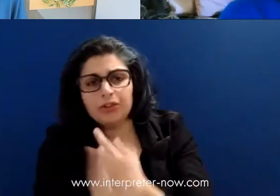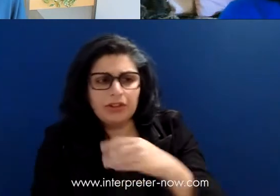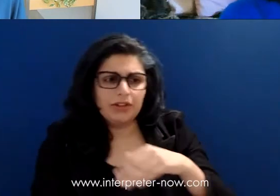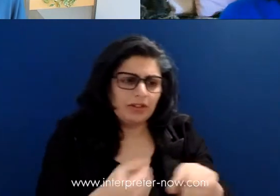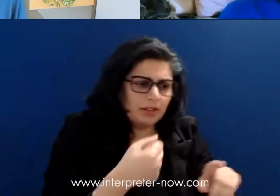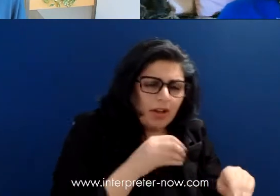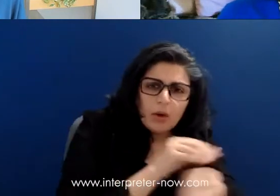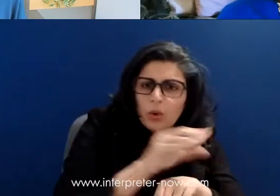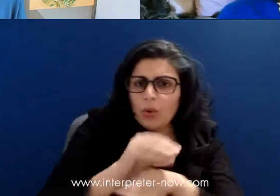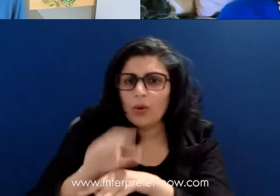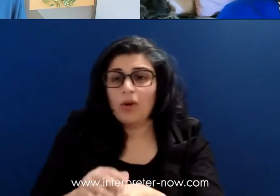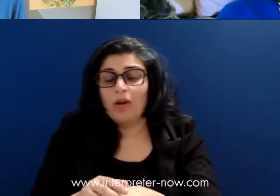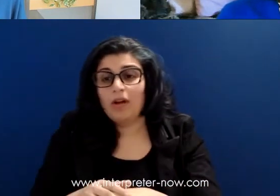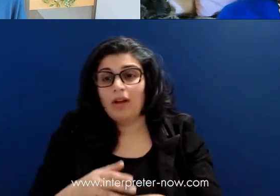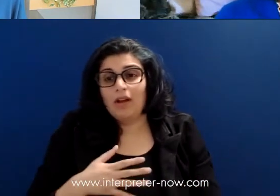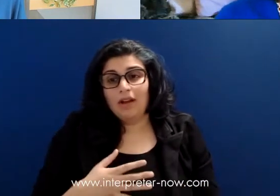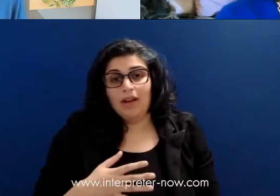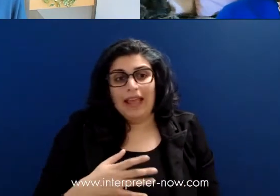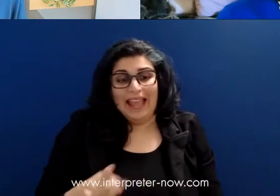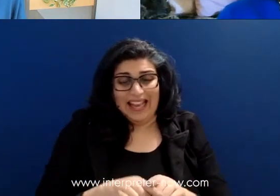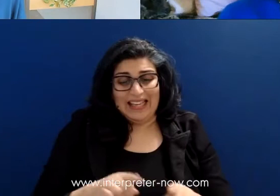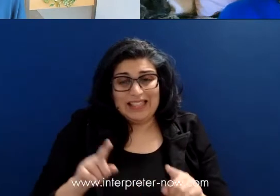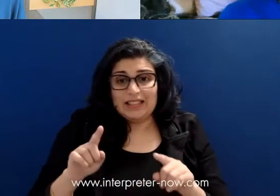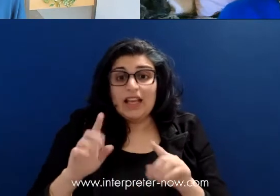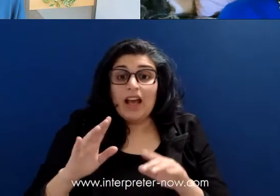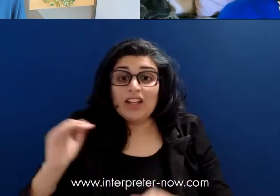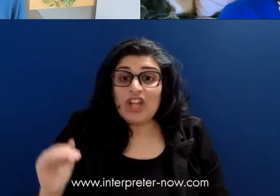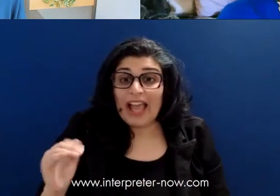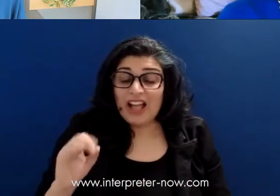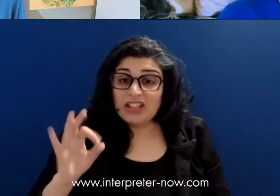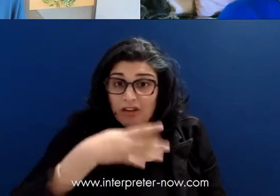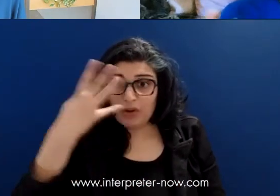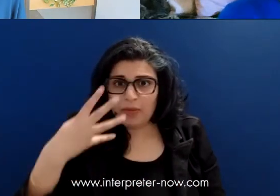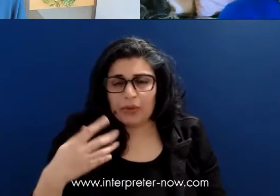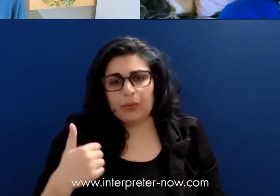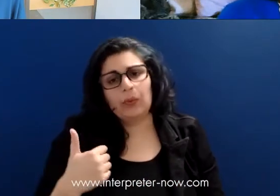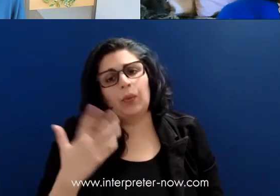Being a child of immigrants was hugely forming for me in terms of my exposure to culture